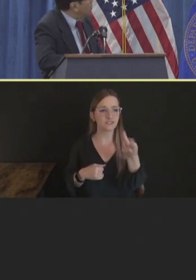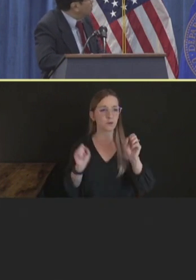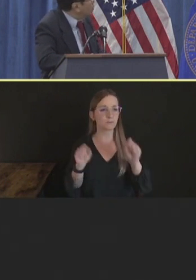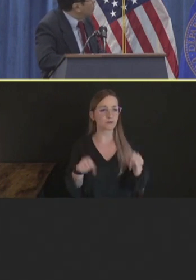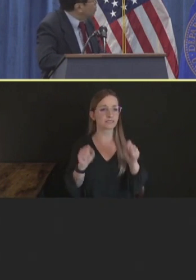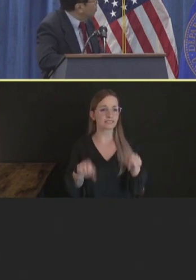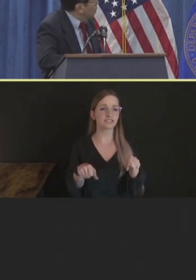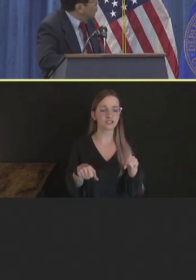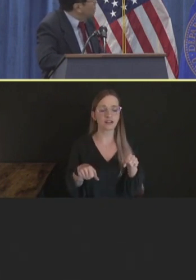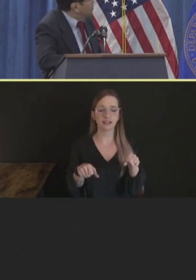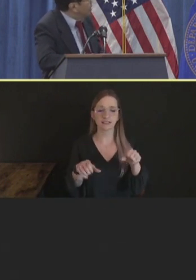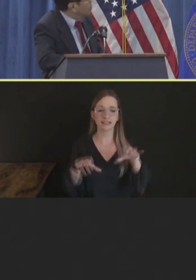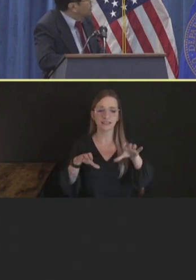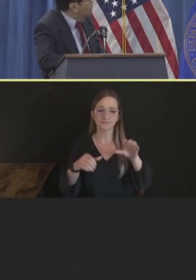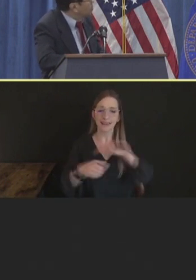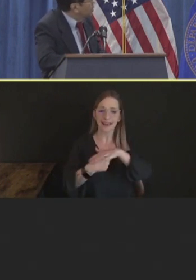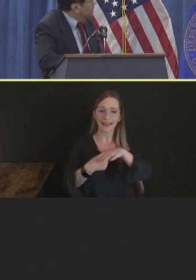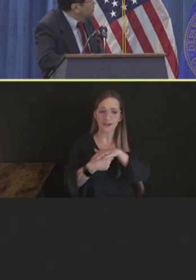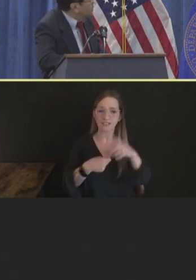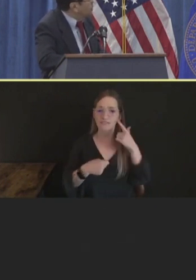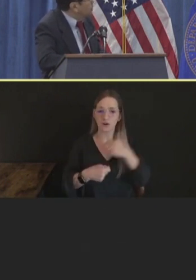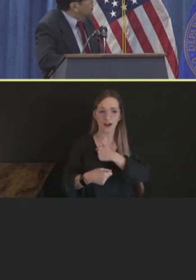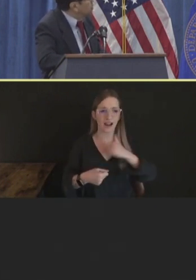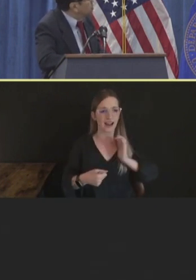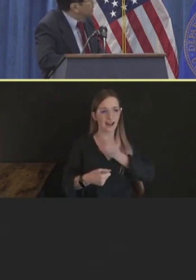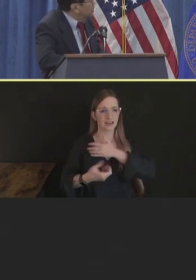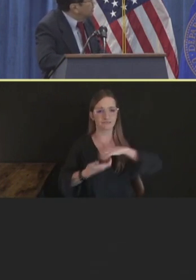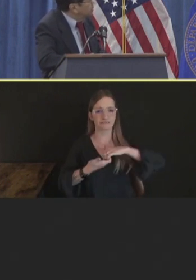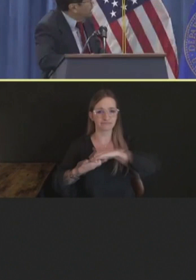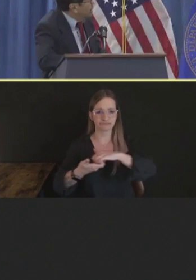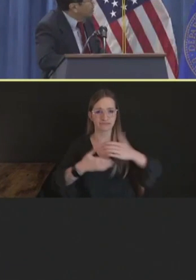While we've developed case definitions, nothing is static.